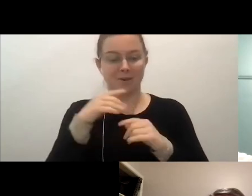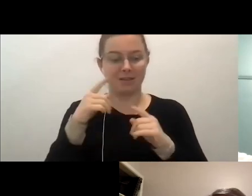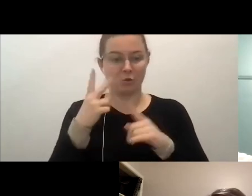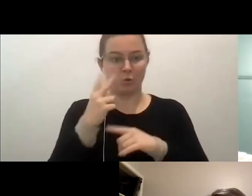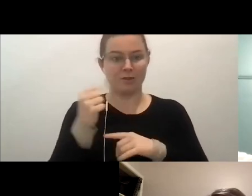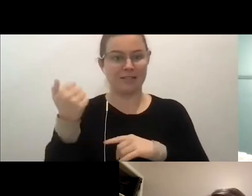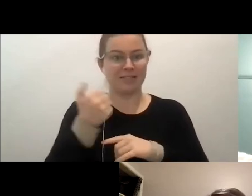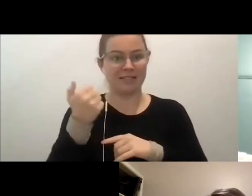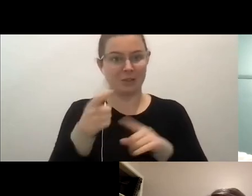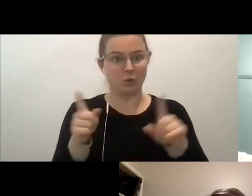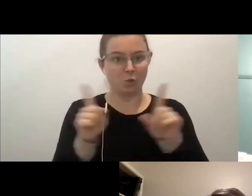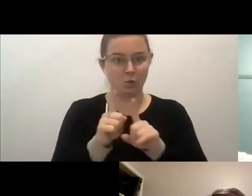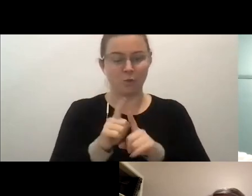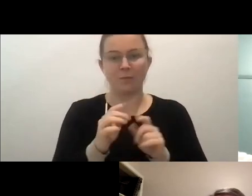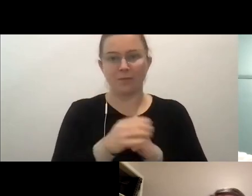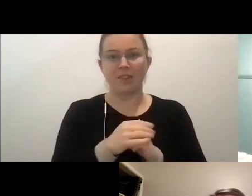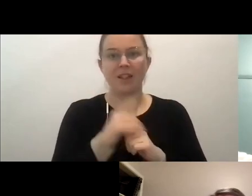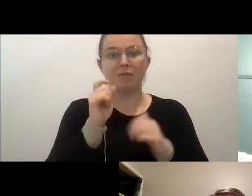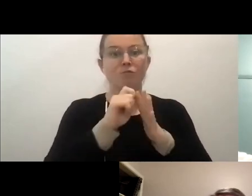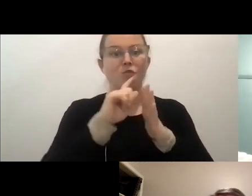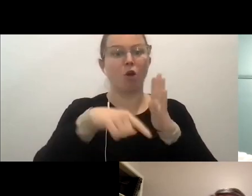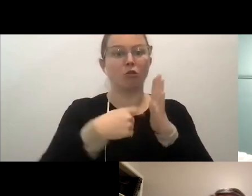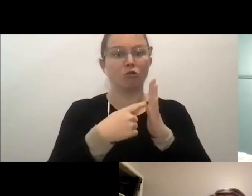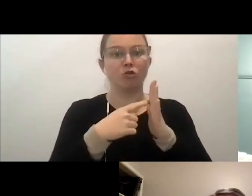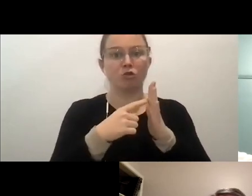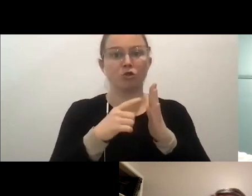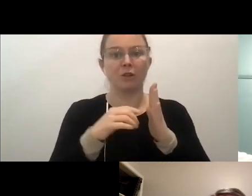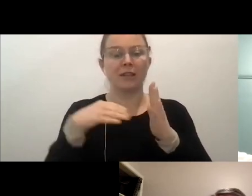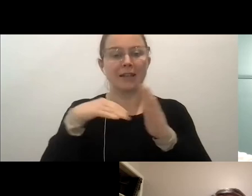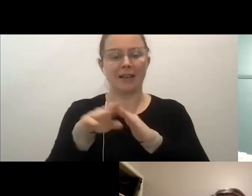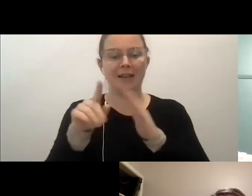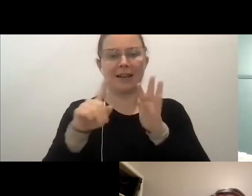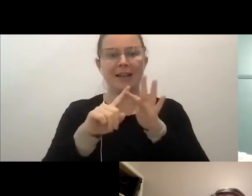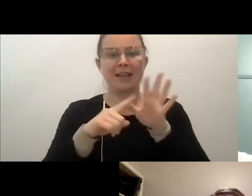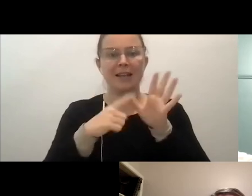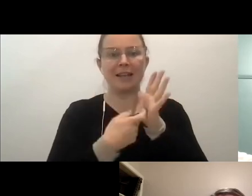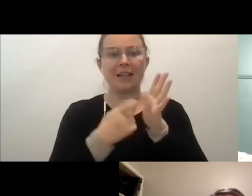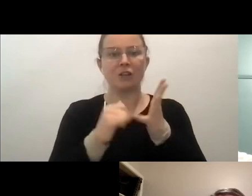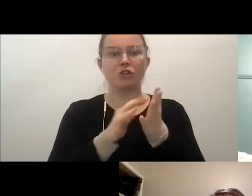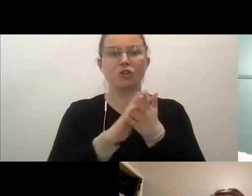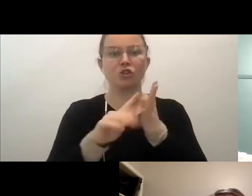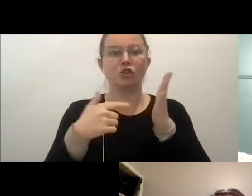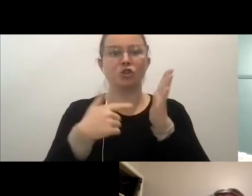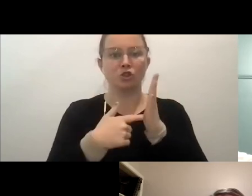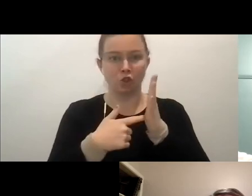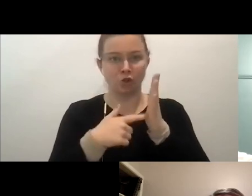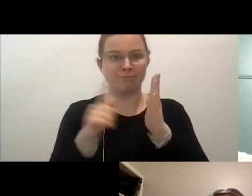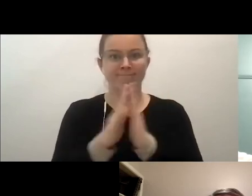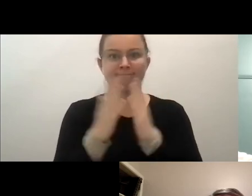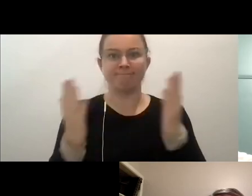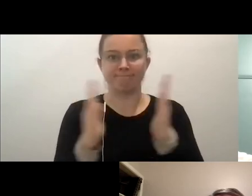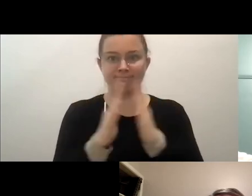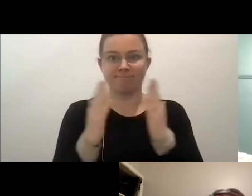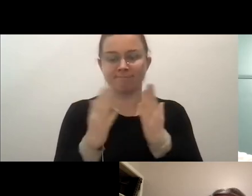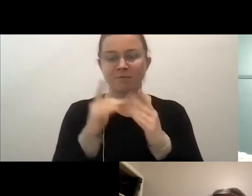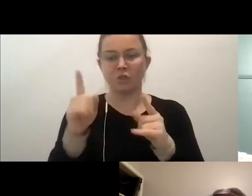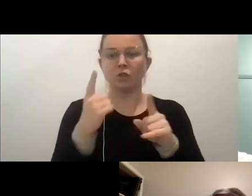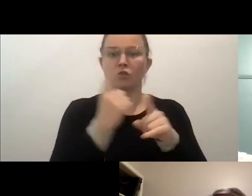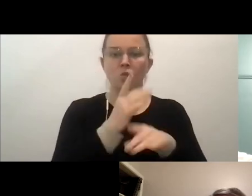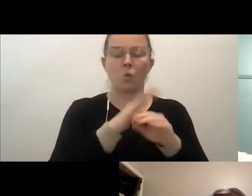The project was developed into the publication Earshot, which portrays a myriad of experiences of deafness and hearing loss.